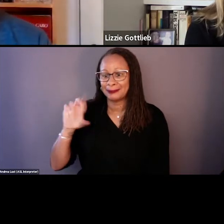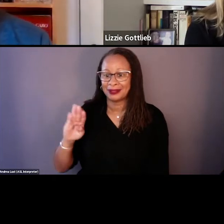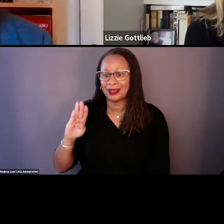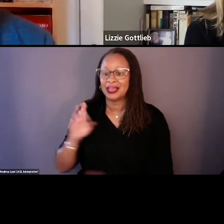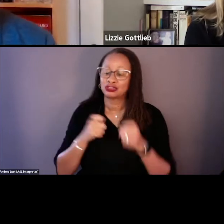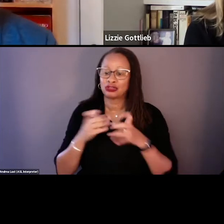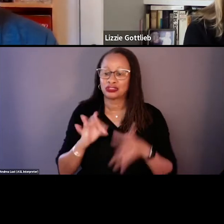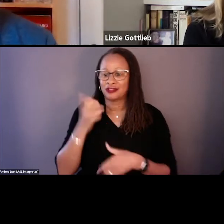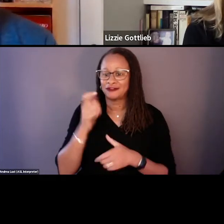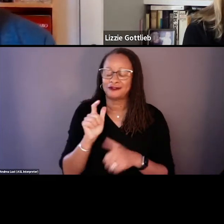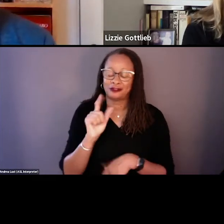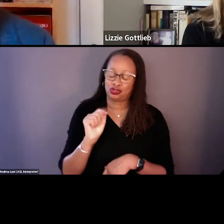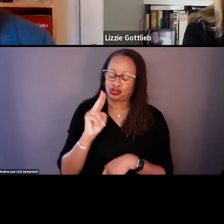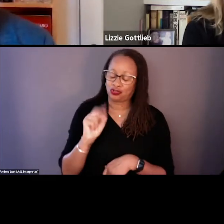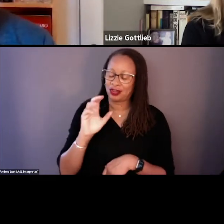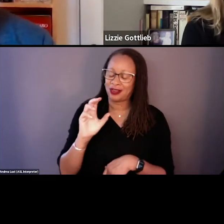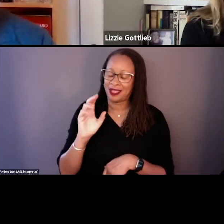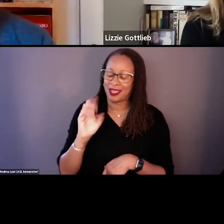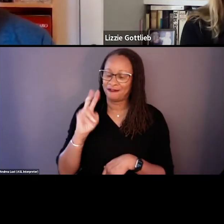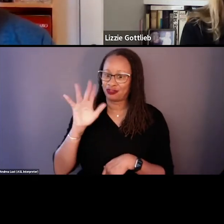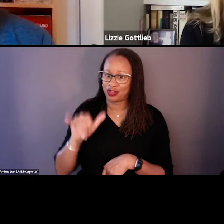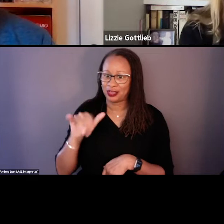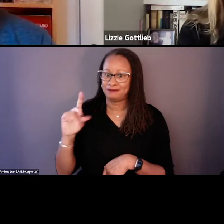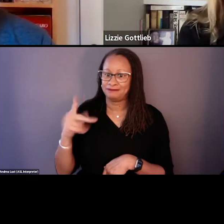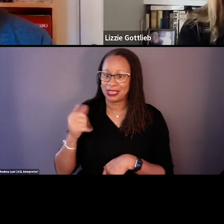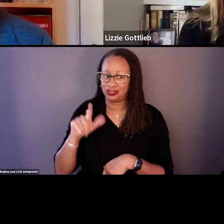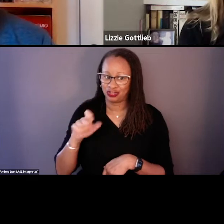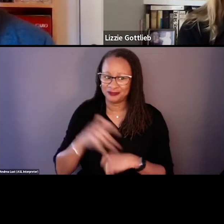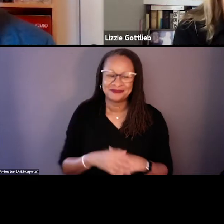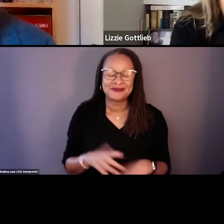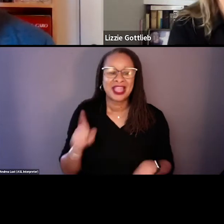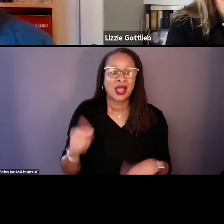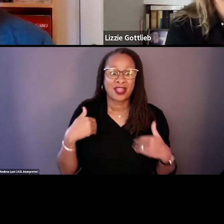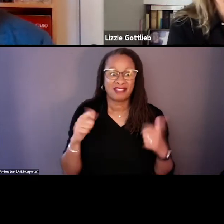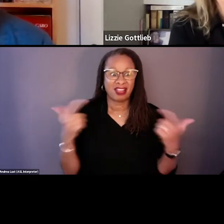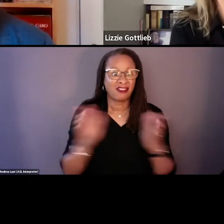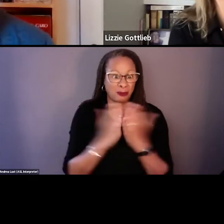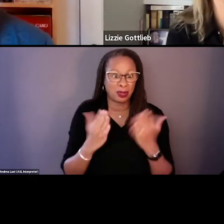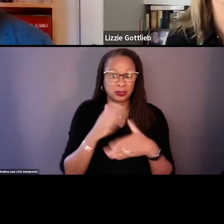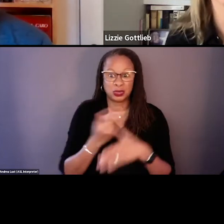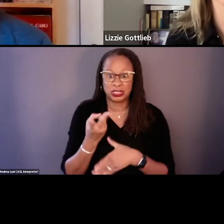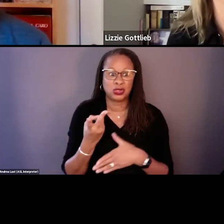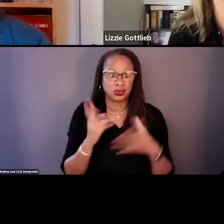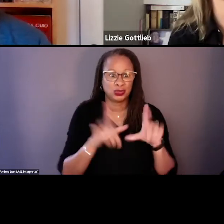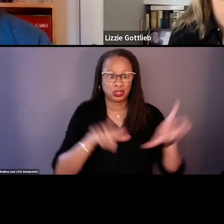the director of, "Turn Every Page." Hi, I'm Lizzie Gottlieb. I have also- there are a lot of books between our two screens.